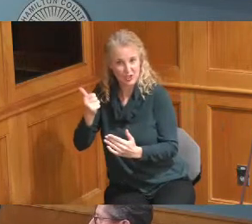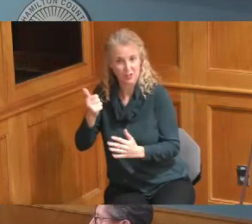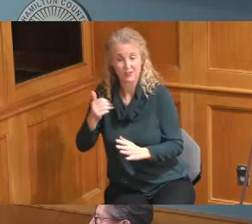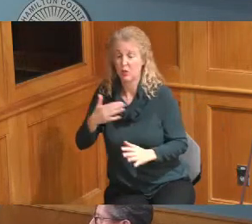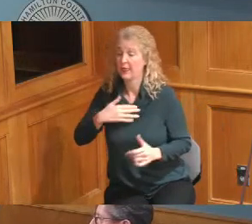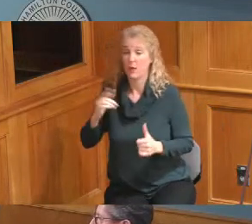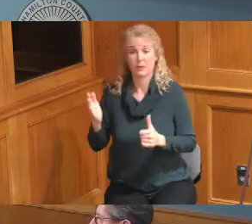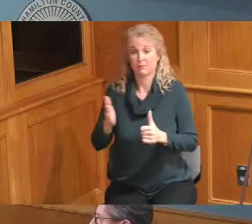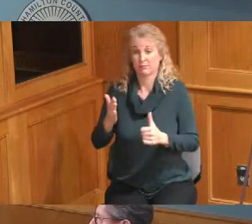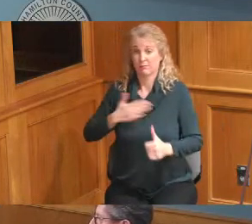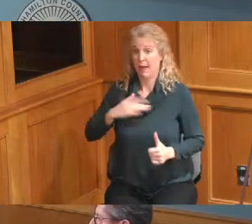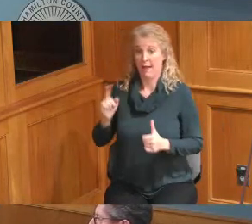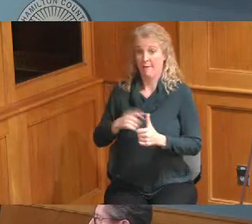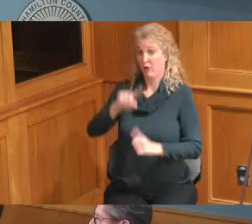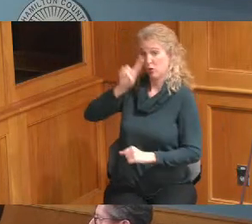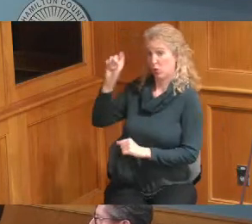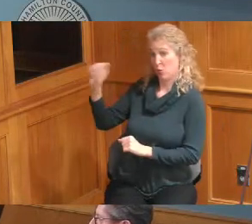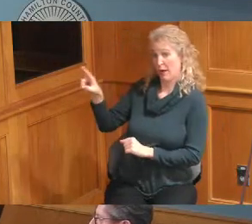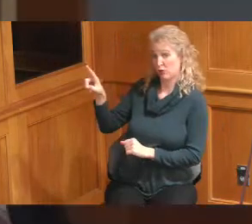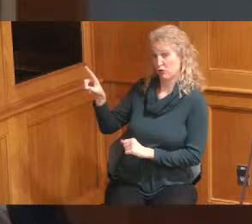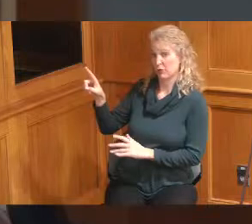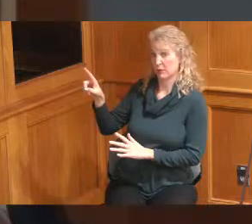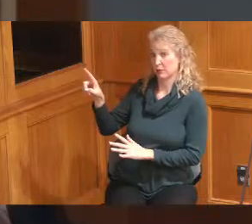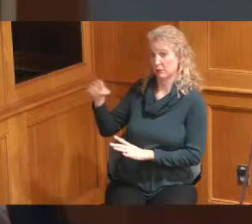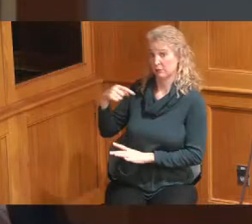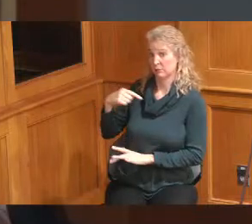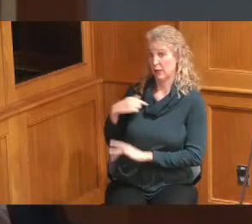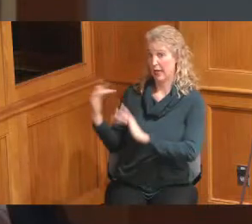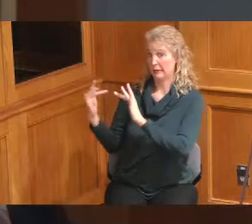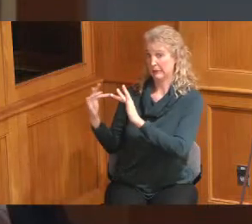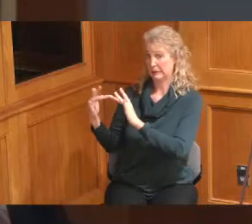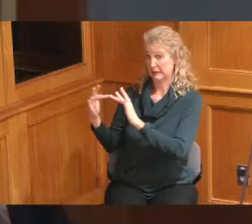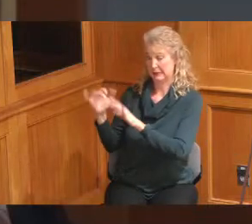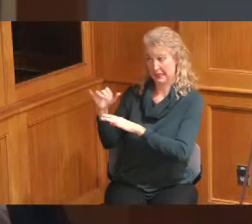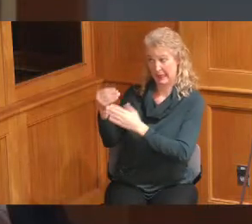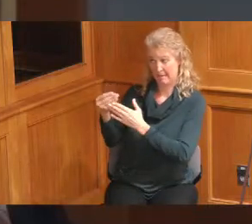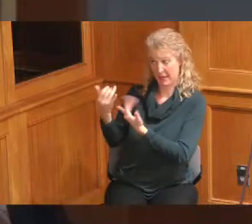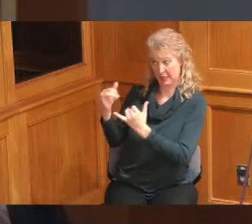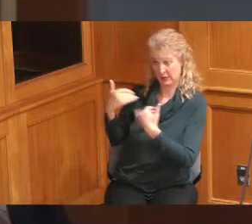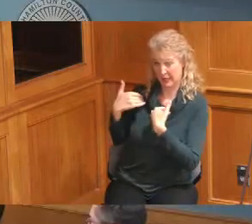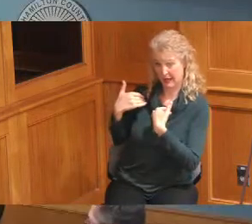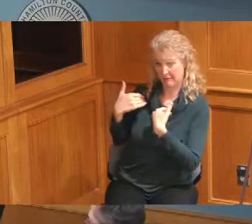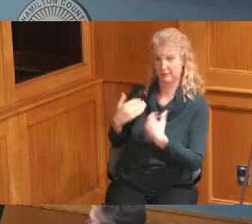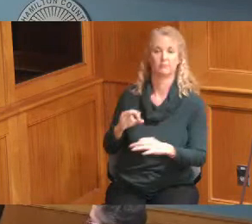so first thing I started quizzing my my contacts about okay thank you thank you Commissioner D do